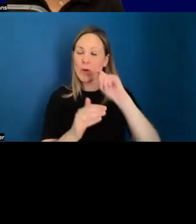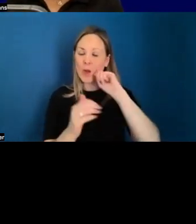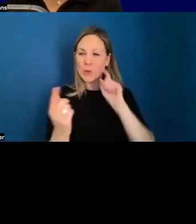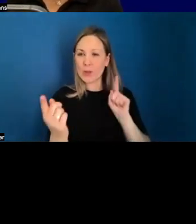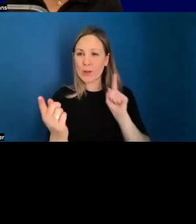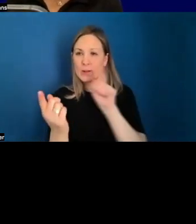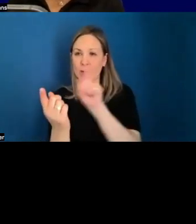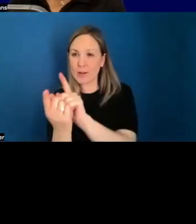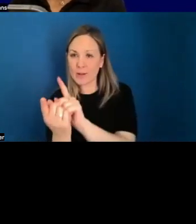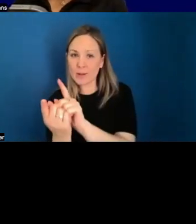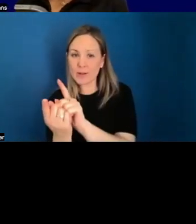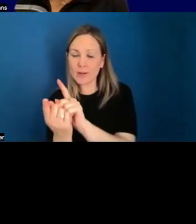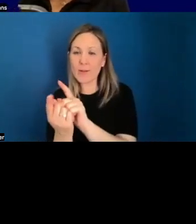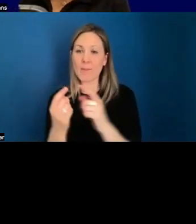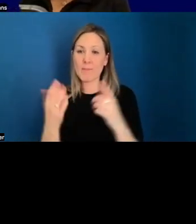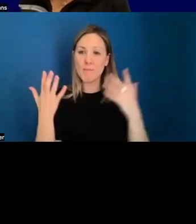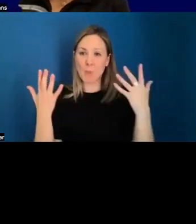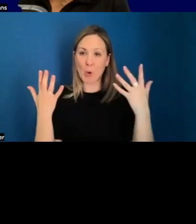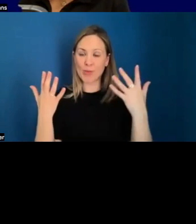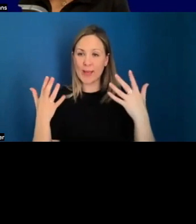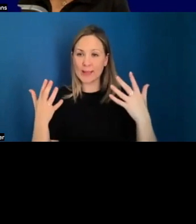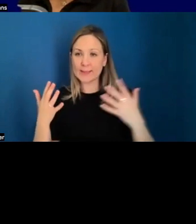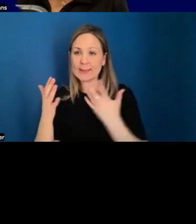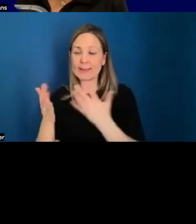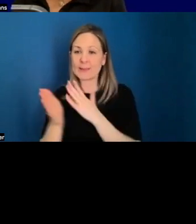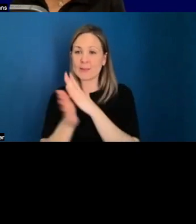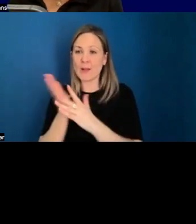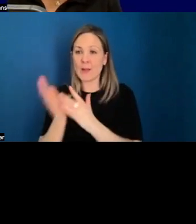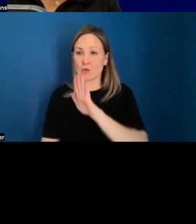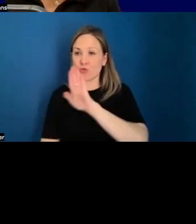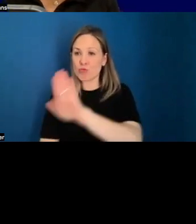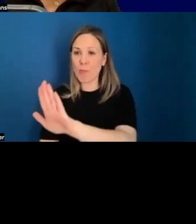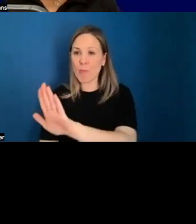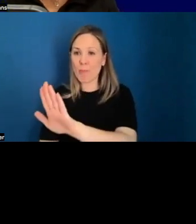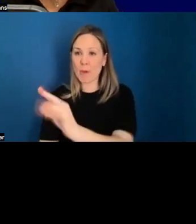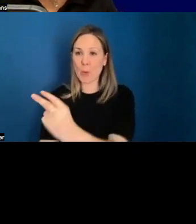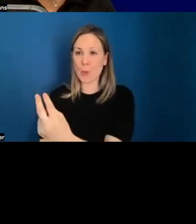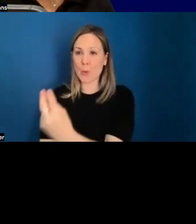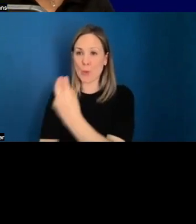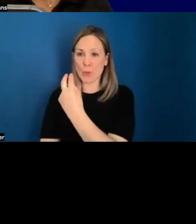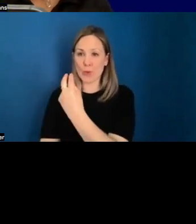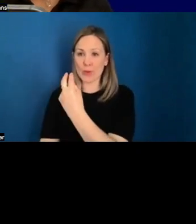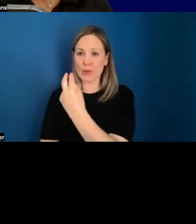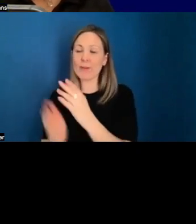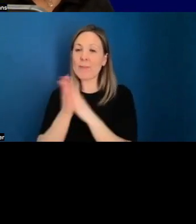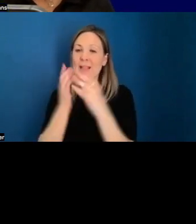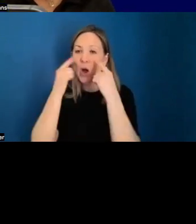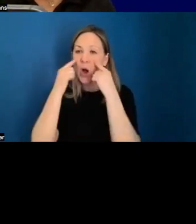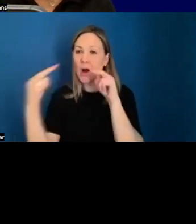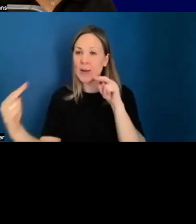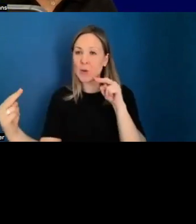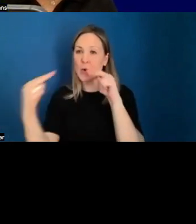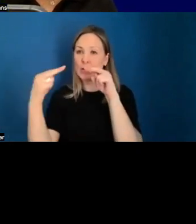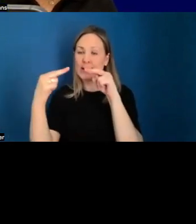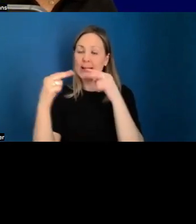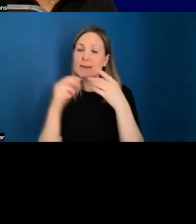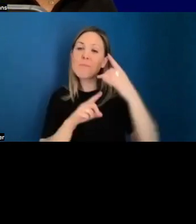use both hands and sign stop, look at me. Having eye contact is important to the individual